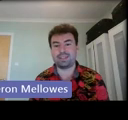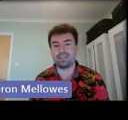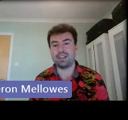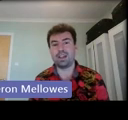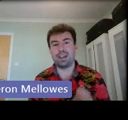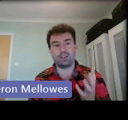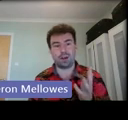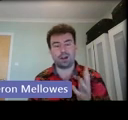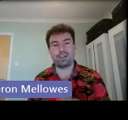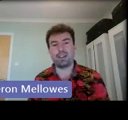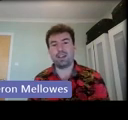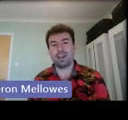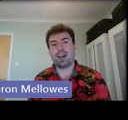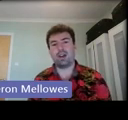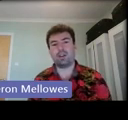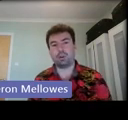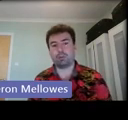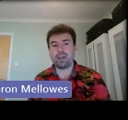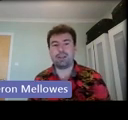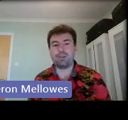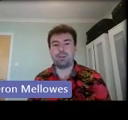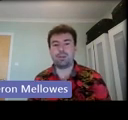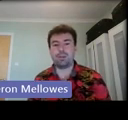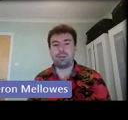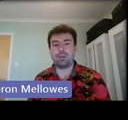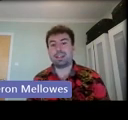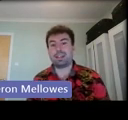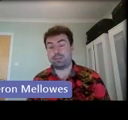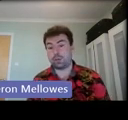ministers Tom Arthur, on the top row in the middle, who's the Minister for